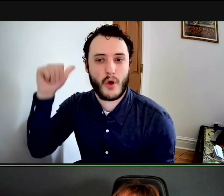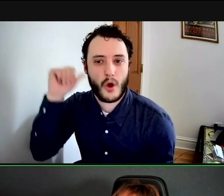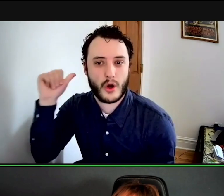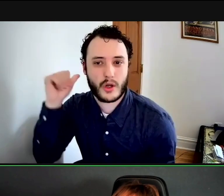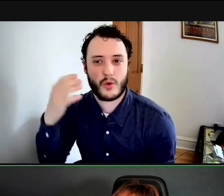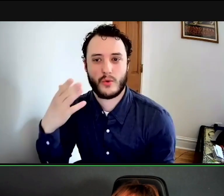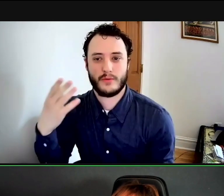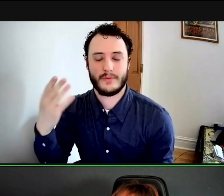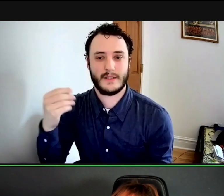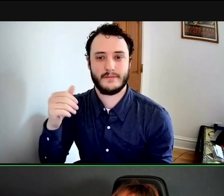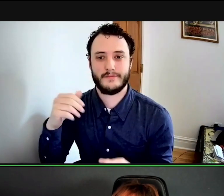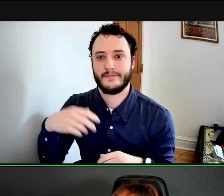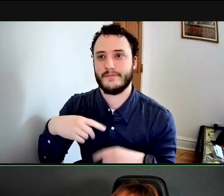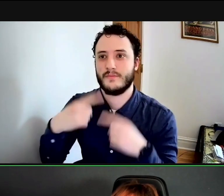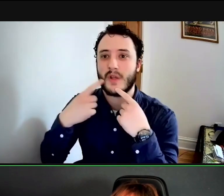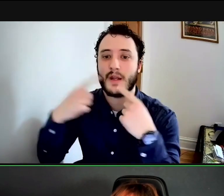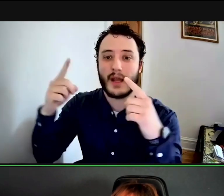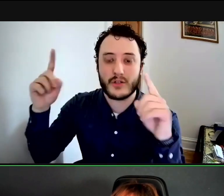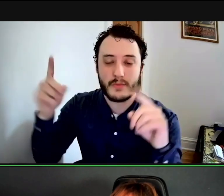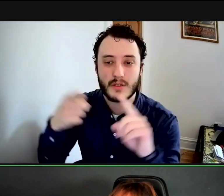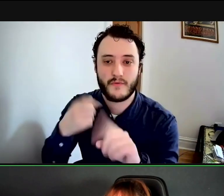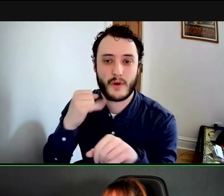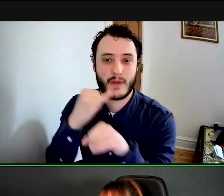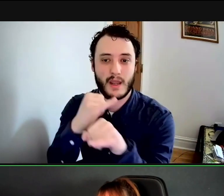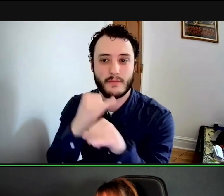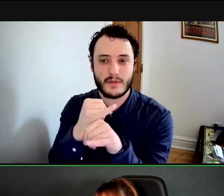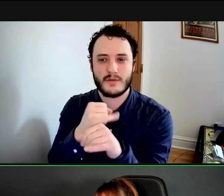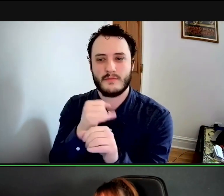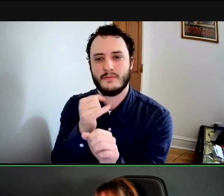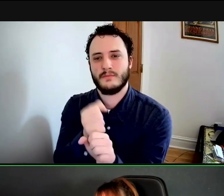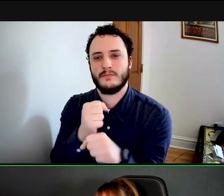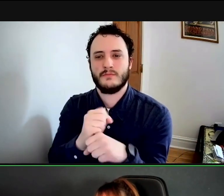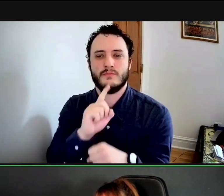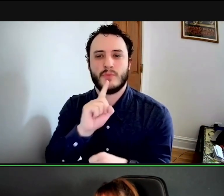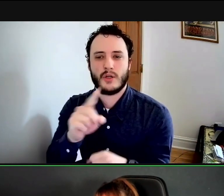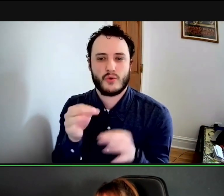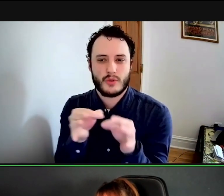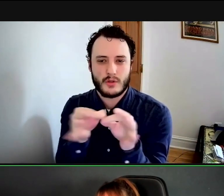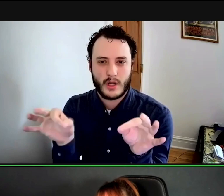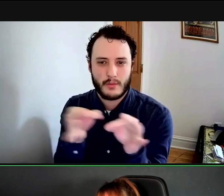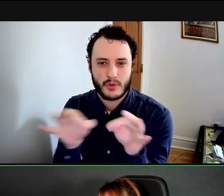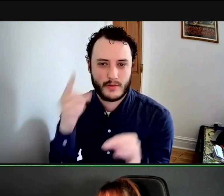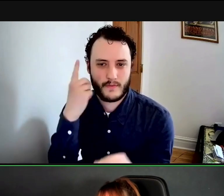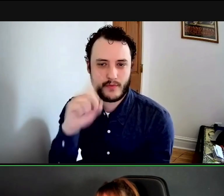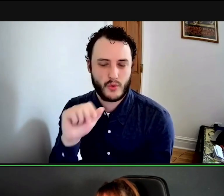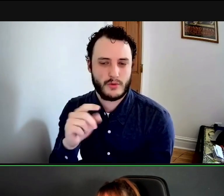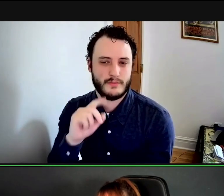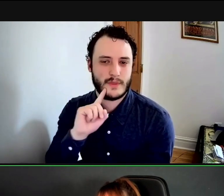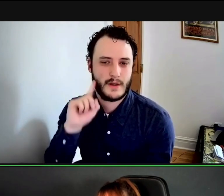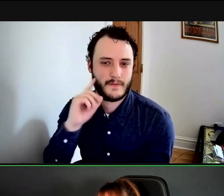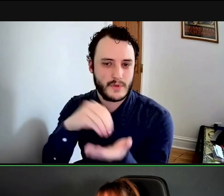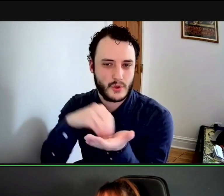Maybe you have a public facing TV with announcements across campus.